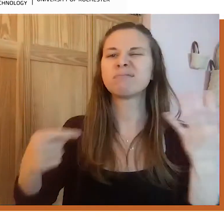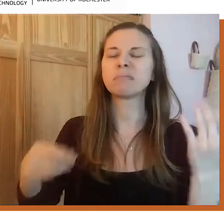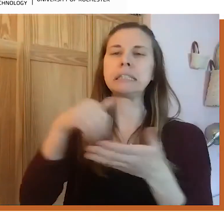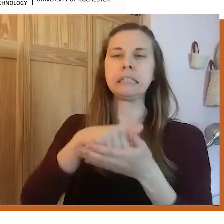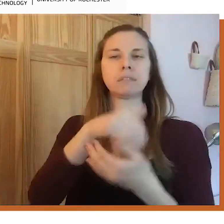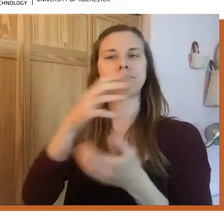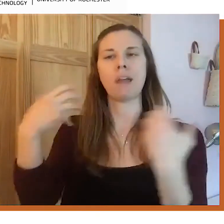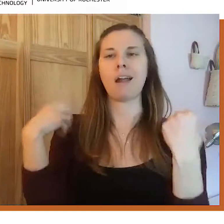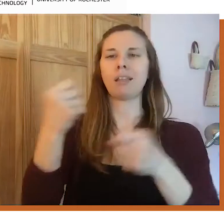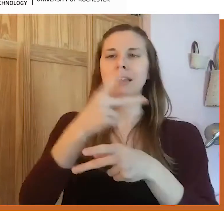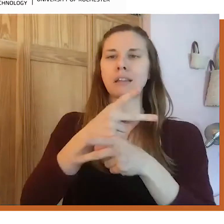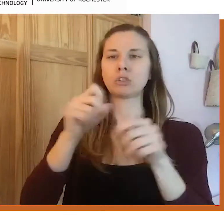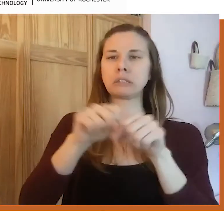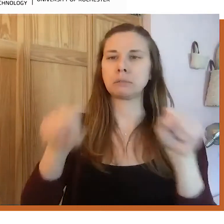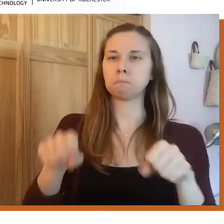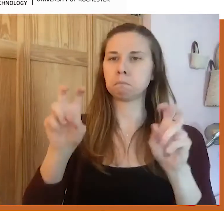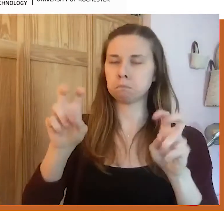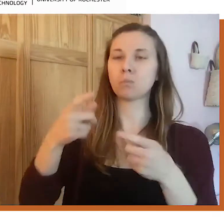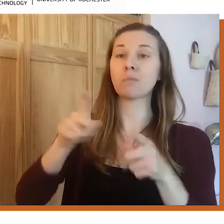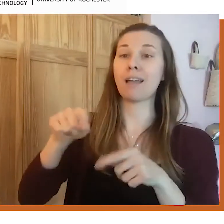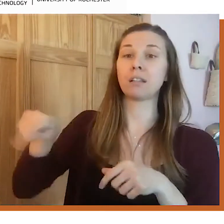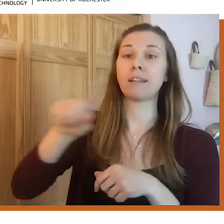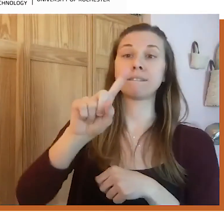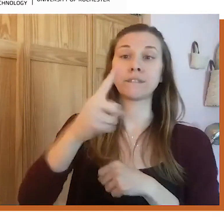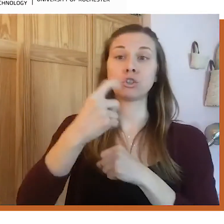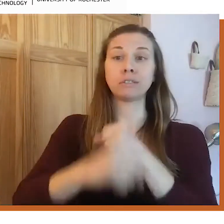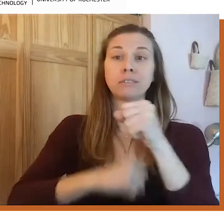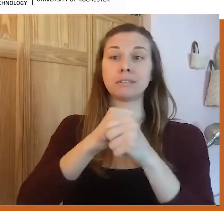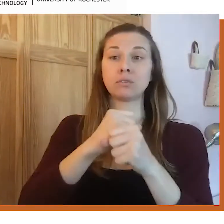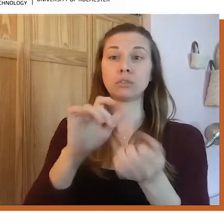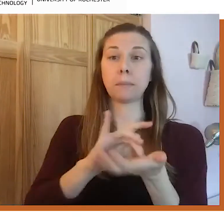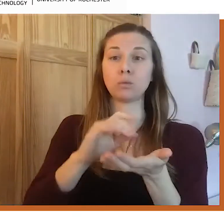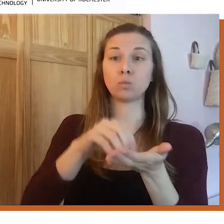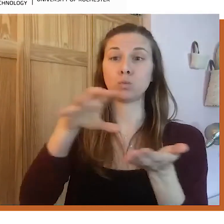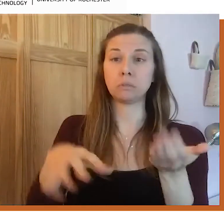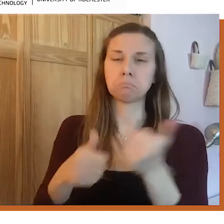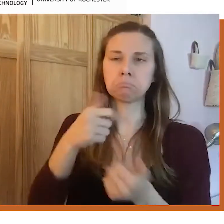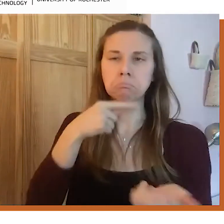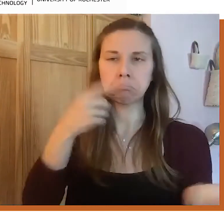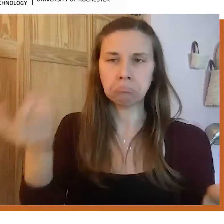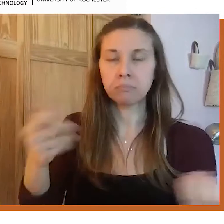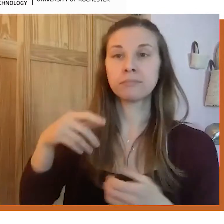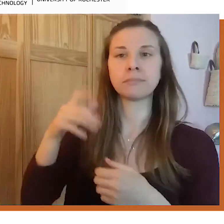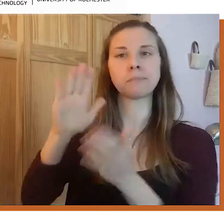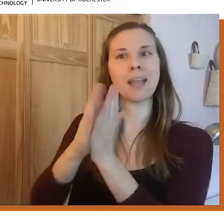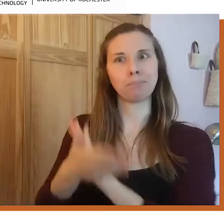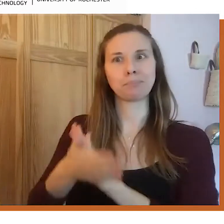et cetera, those who are in the health care system. For first-year medical students, typically hearing people,